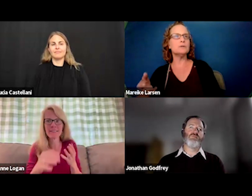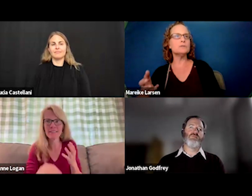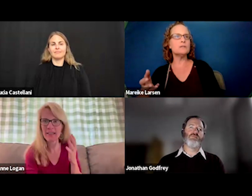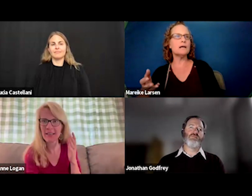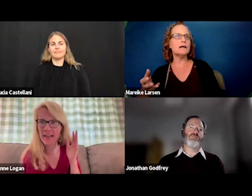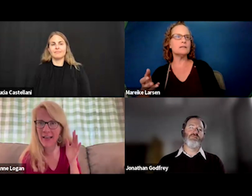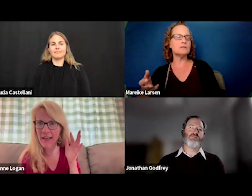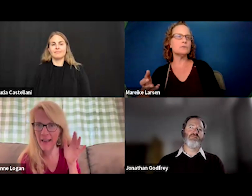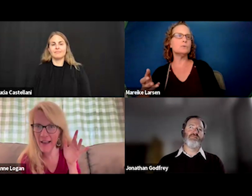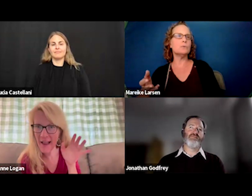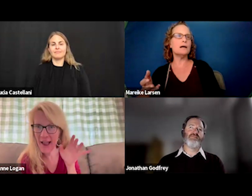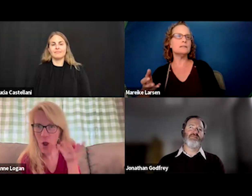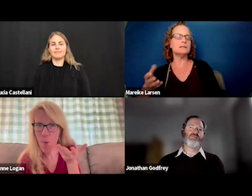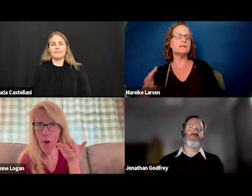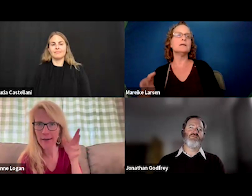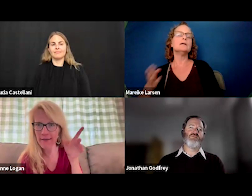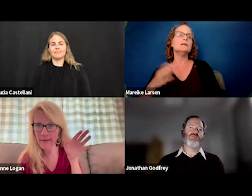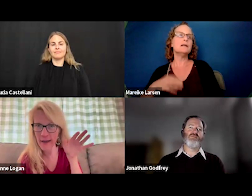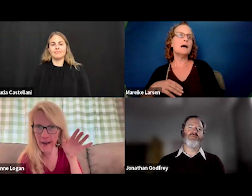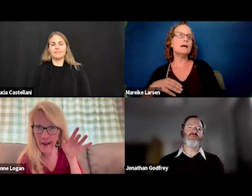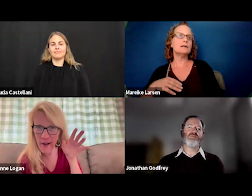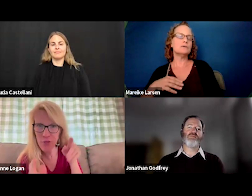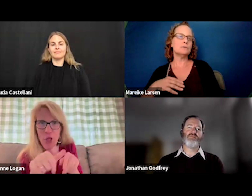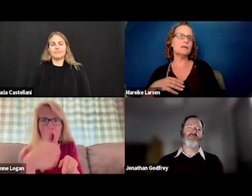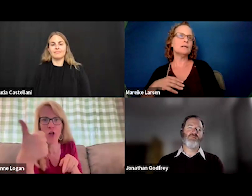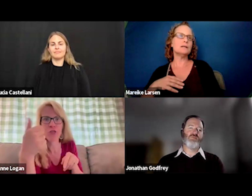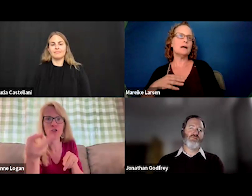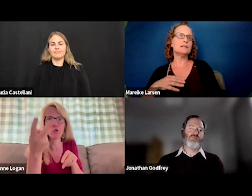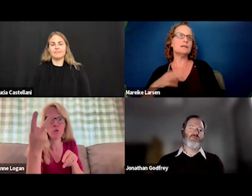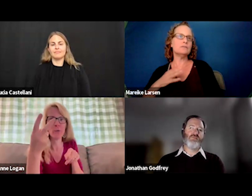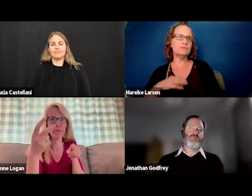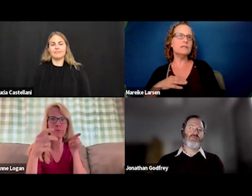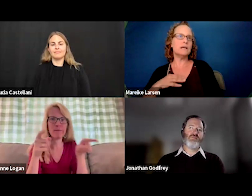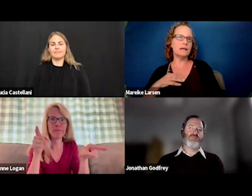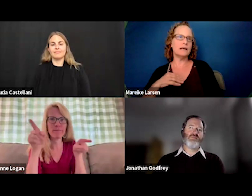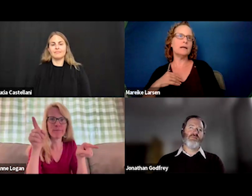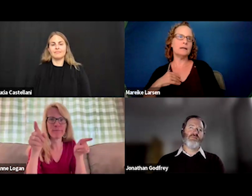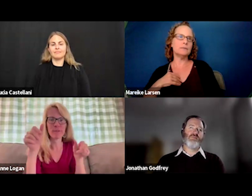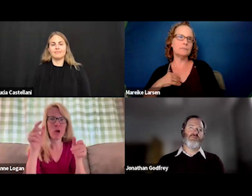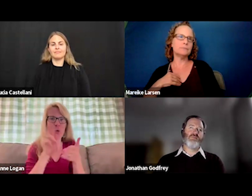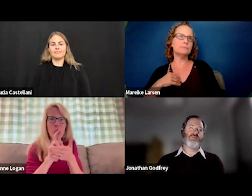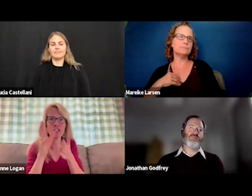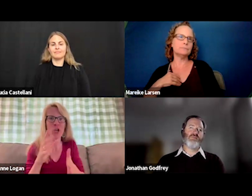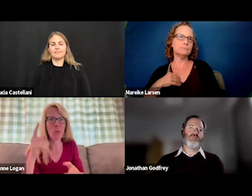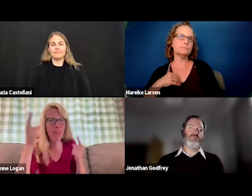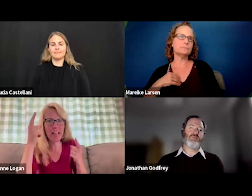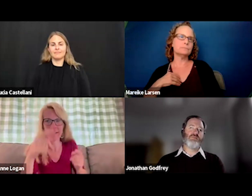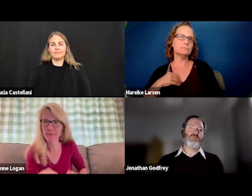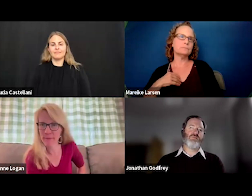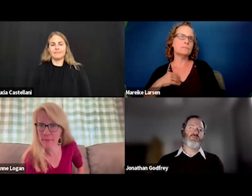but use AI as a tool wisely. Not create content via AI.